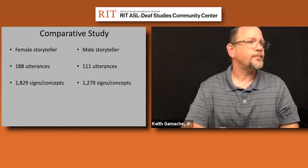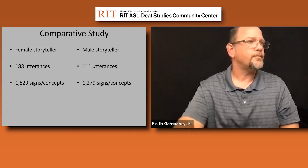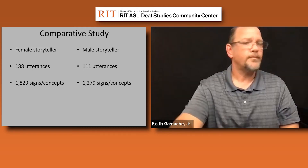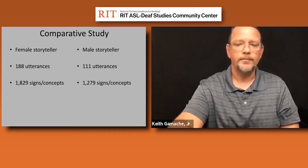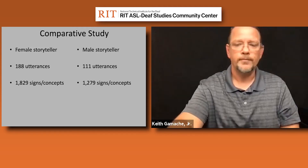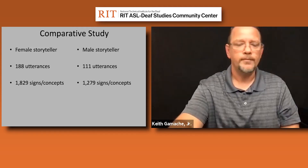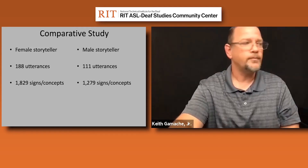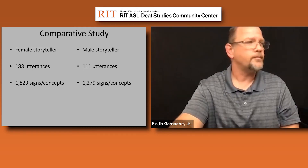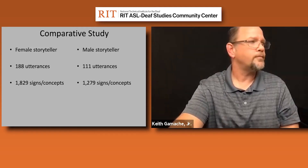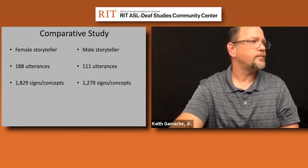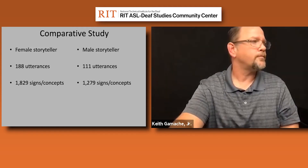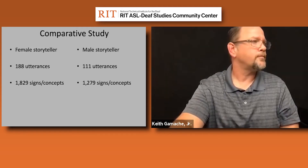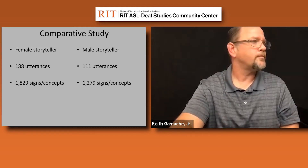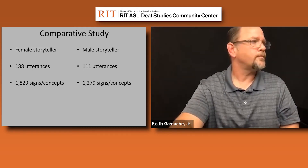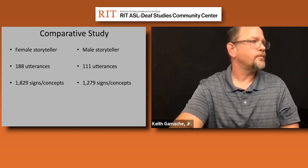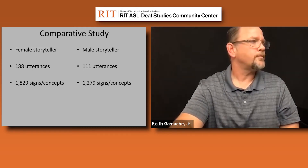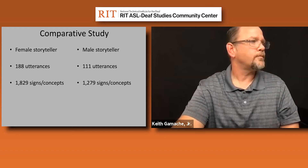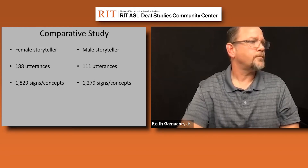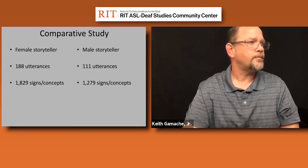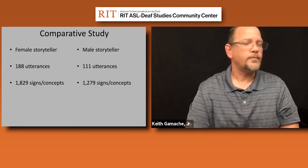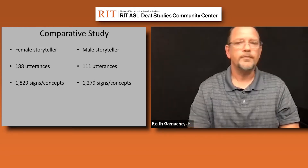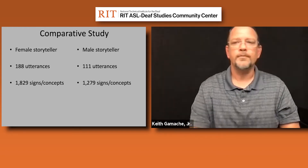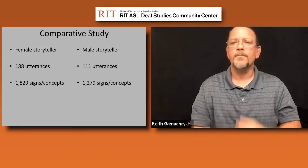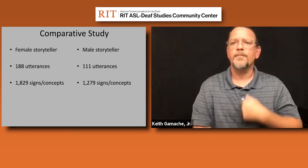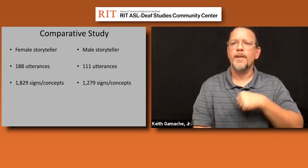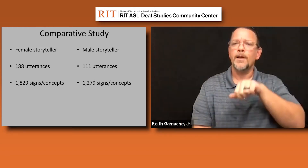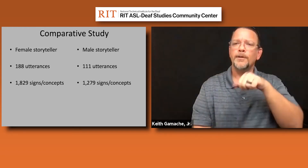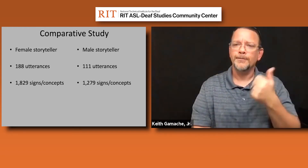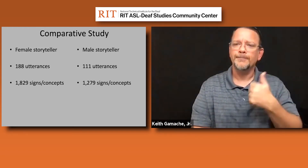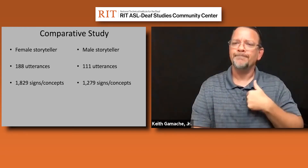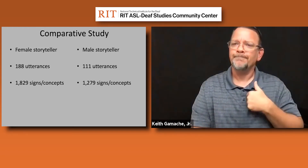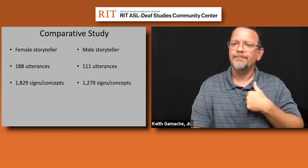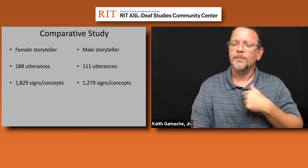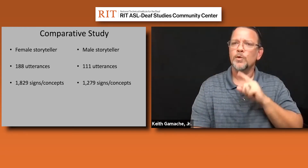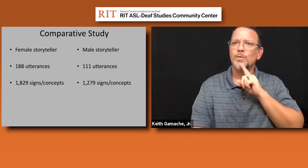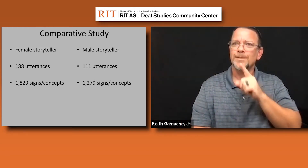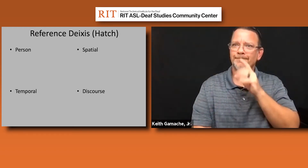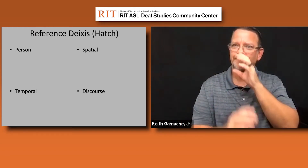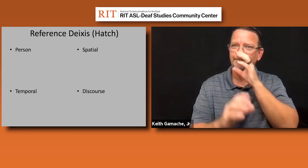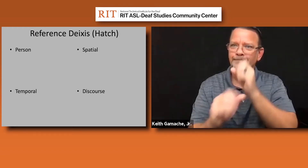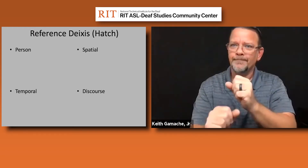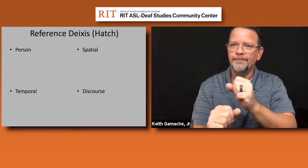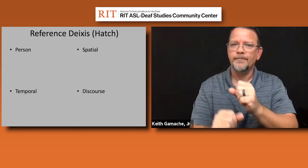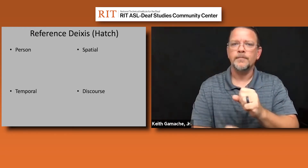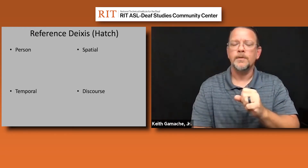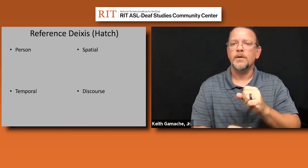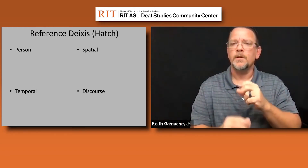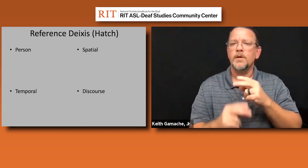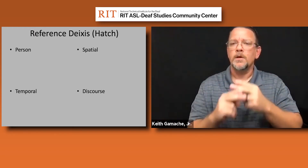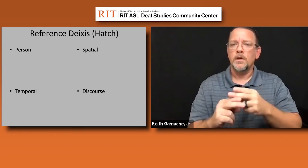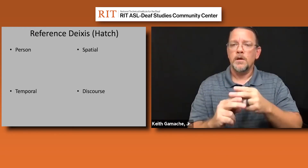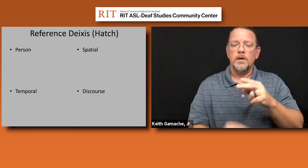but in this one study, we do see that reflective here. Another really fascinating area of study